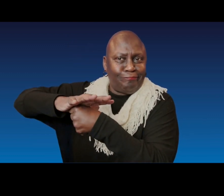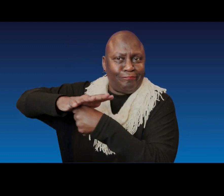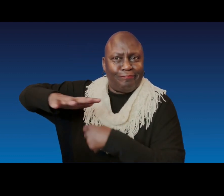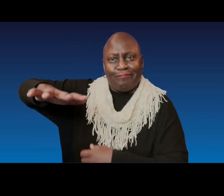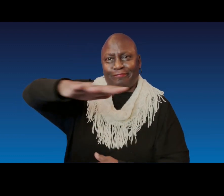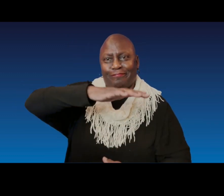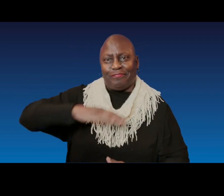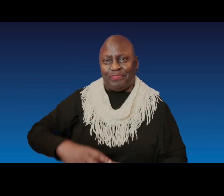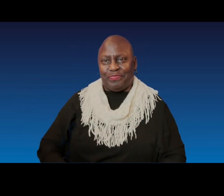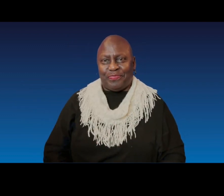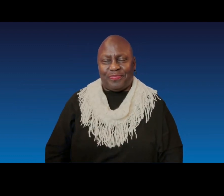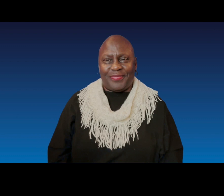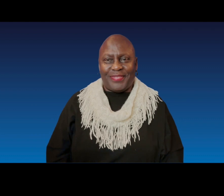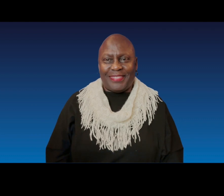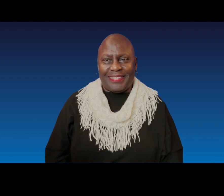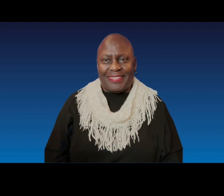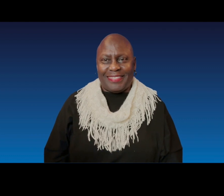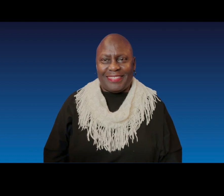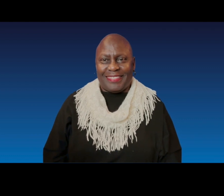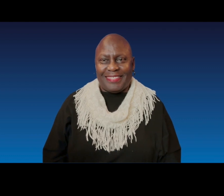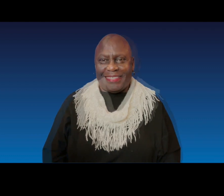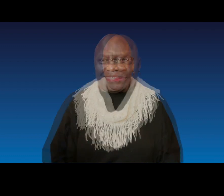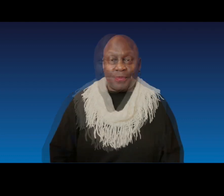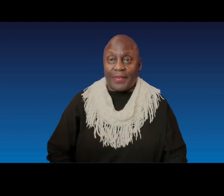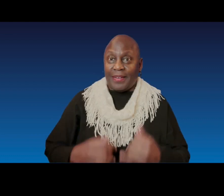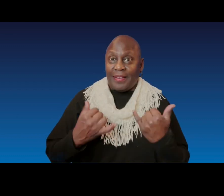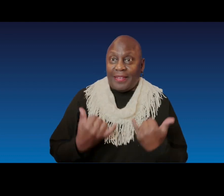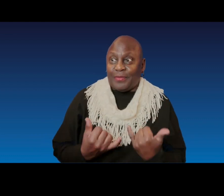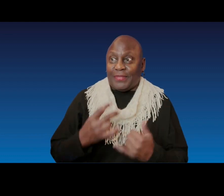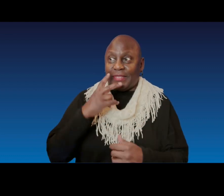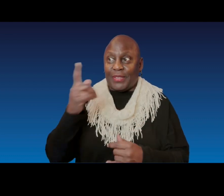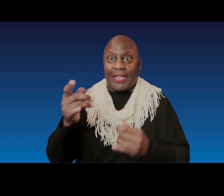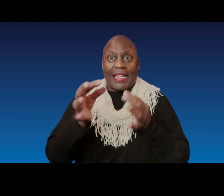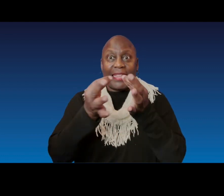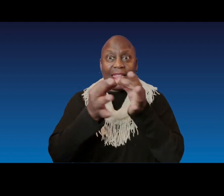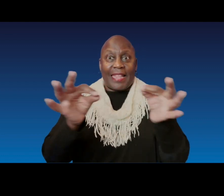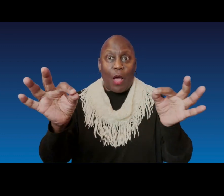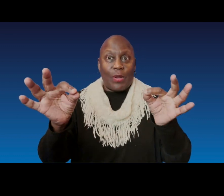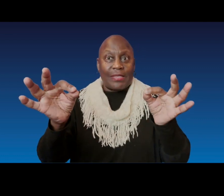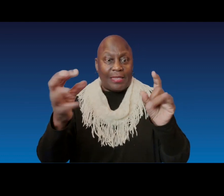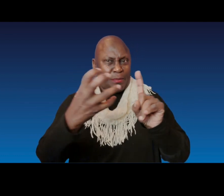on the influence of our audio centric society. Now see this slide.